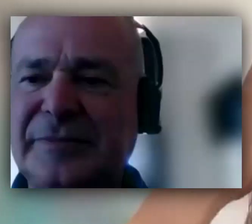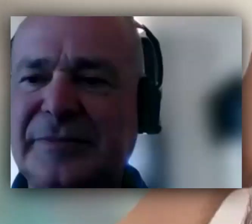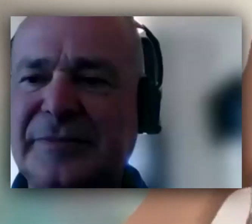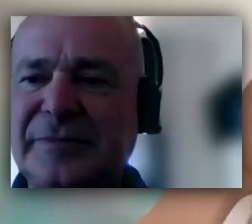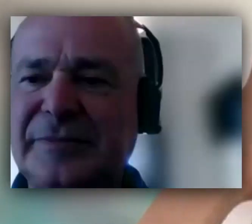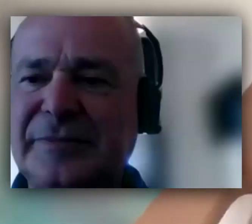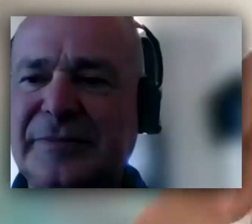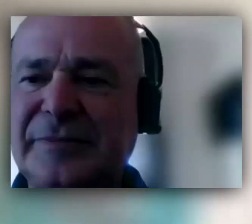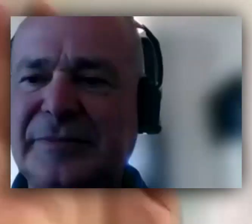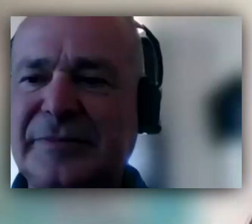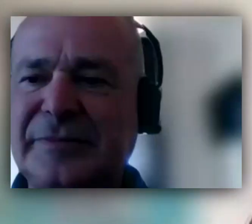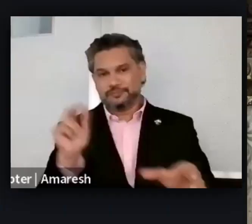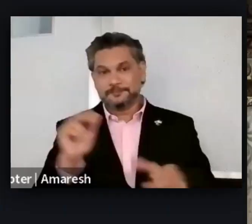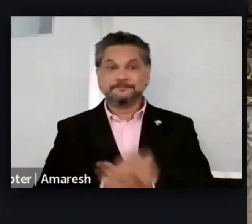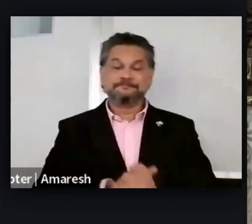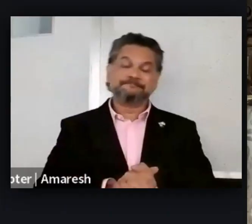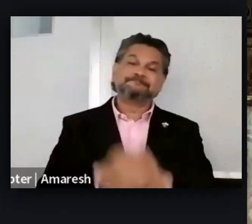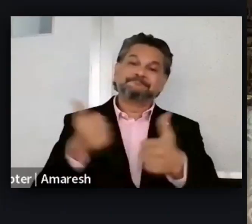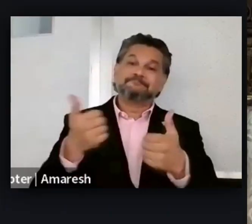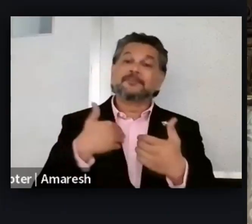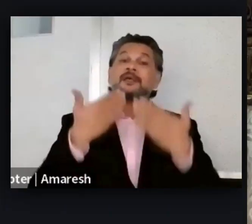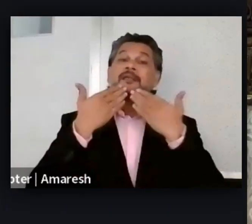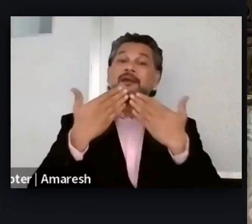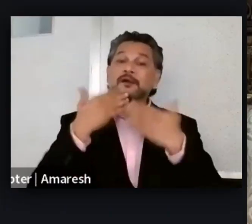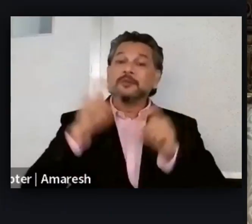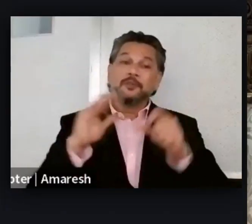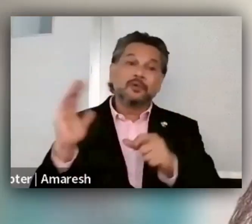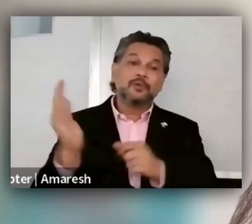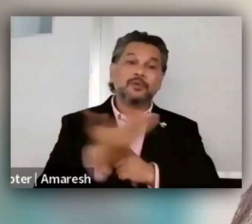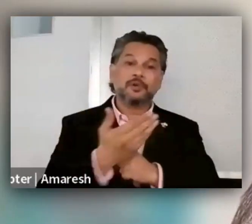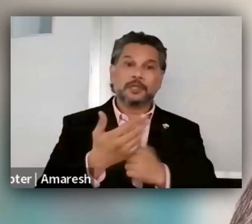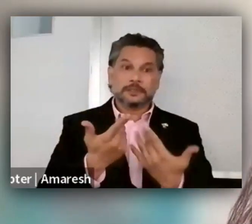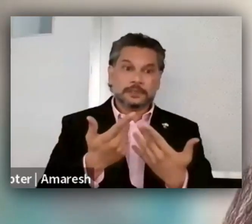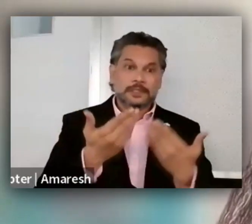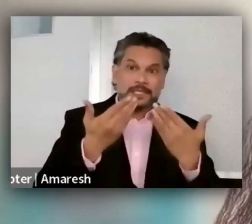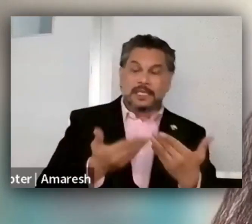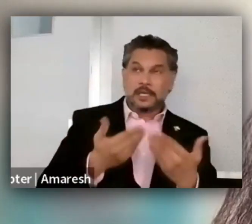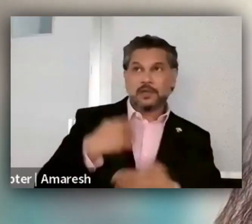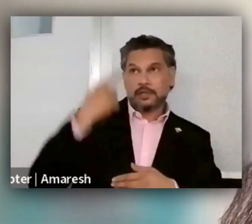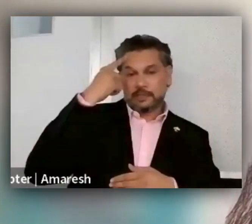Yes, thank you. So I wanted to thank everyone for coming up.